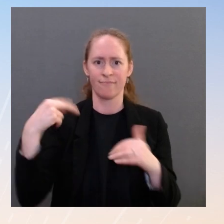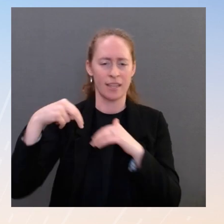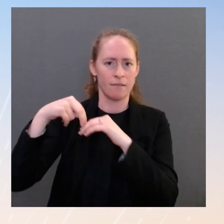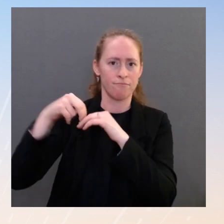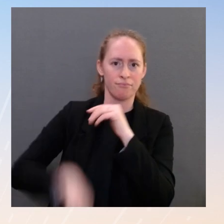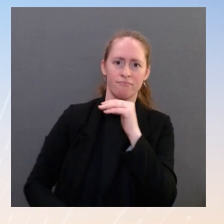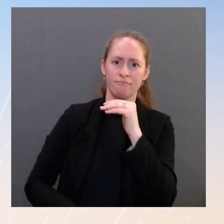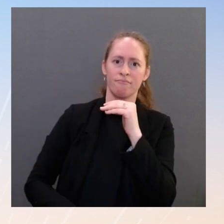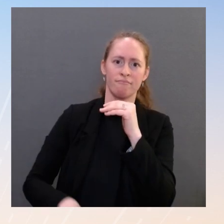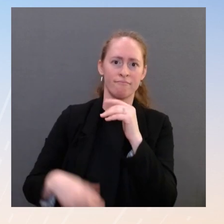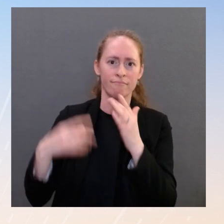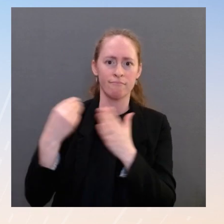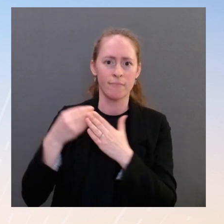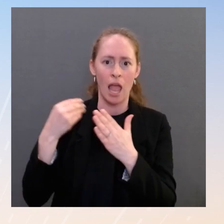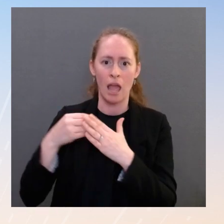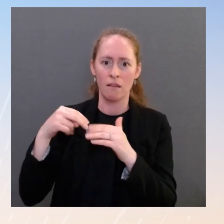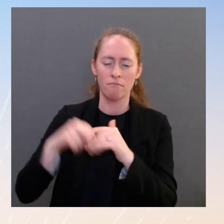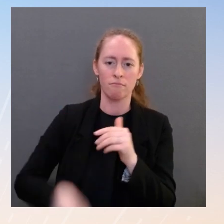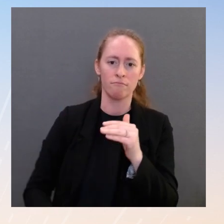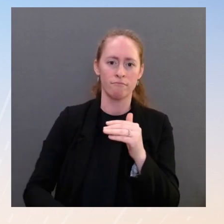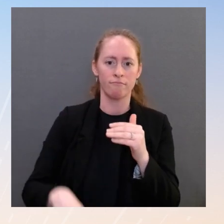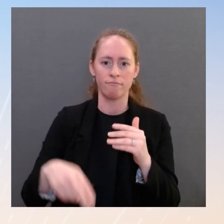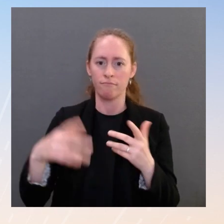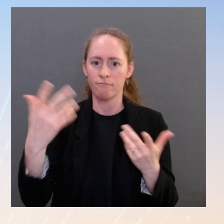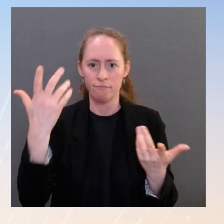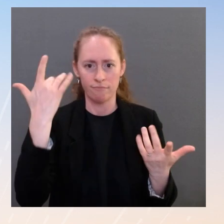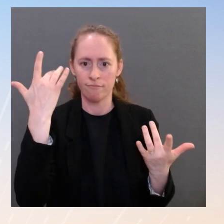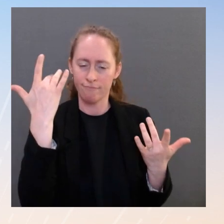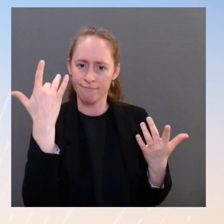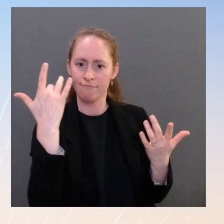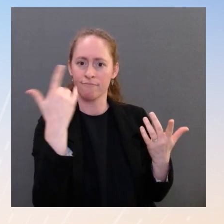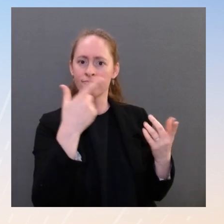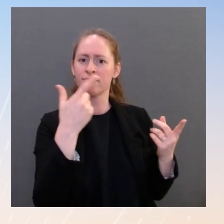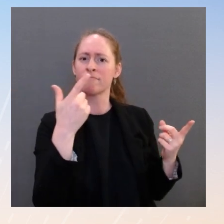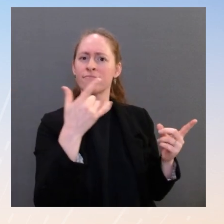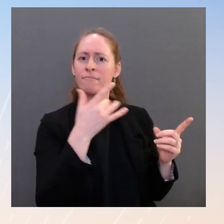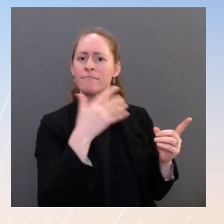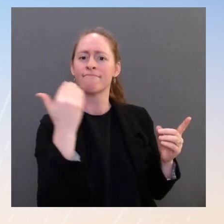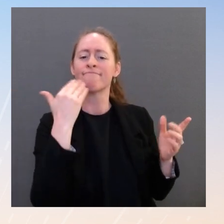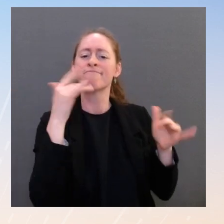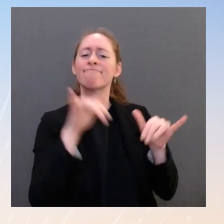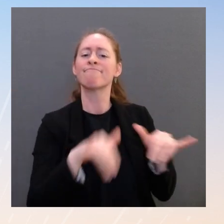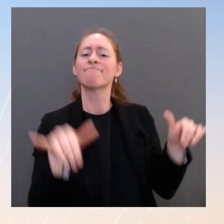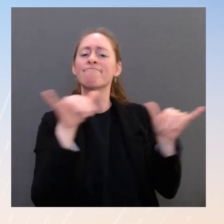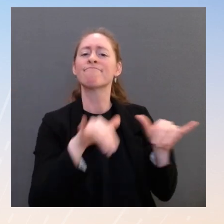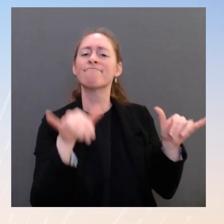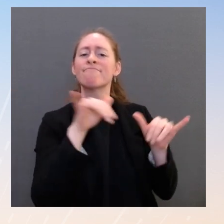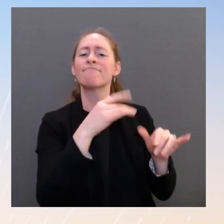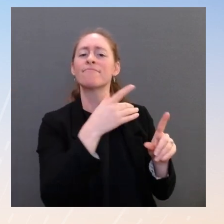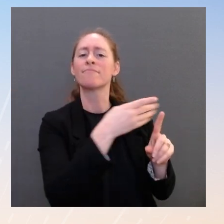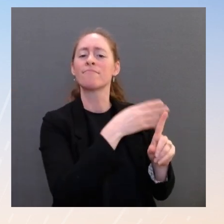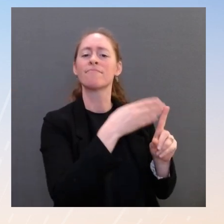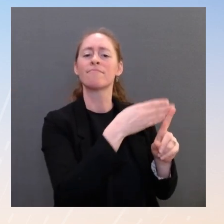to stick with the traditional blue-and-white design instead of the garish red? Ms. Psaki: This is bringing me back to, like, my first week in this job.